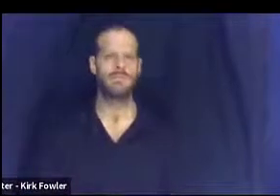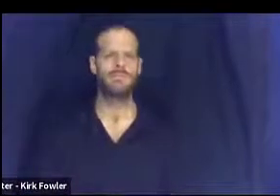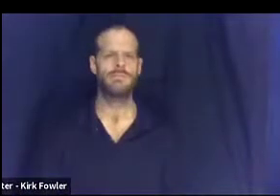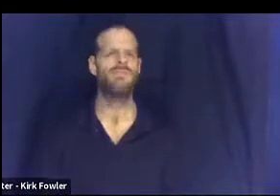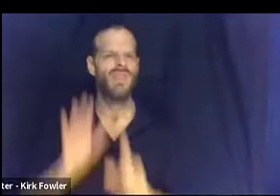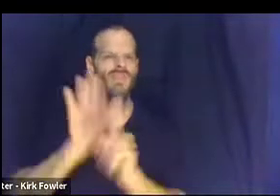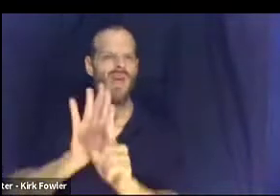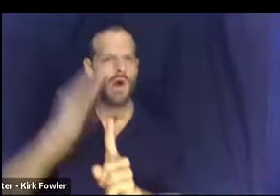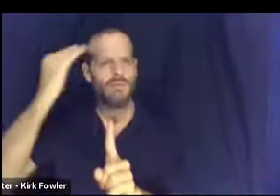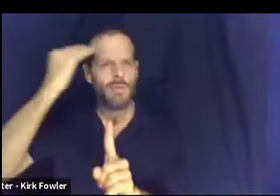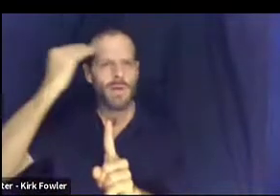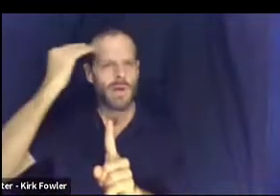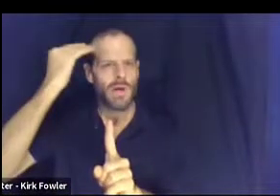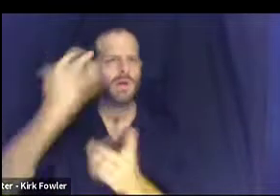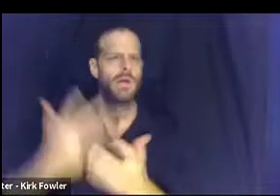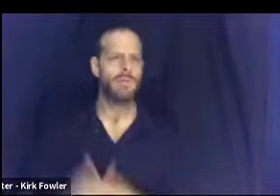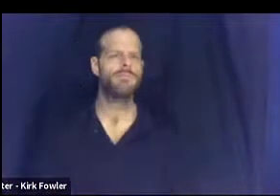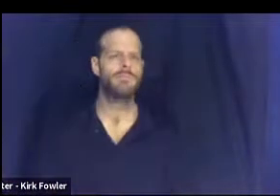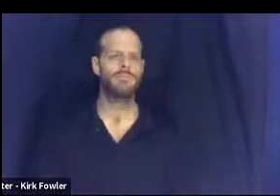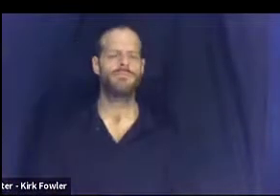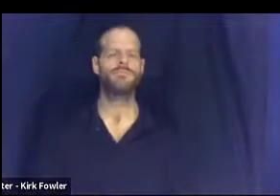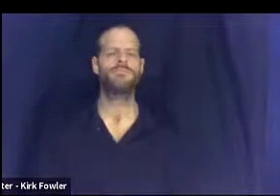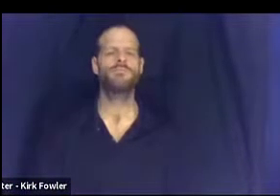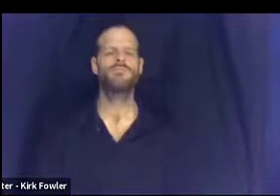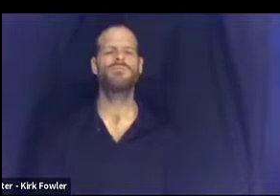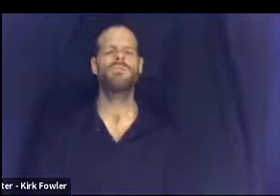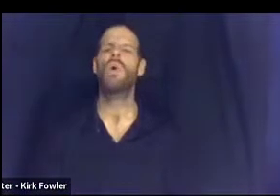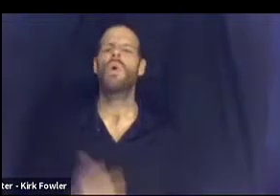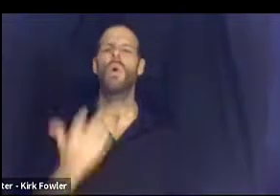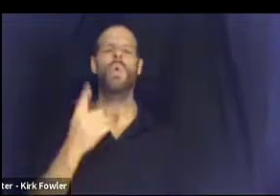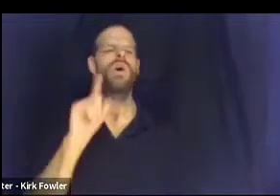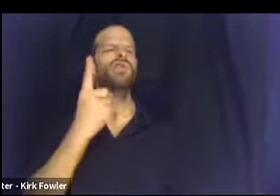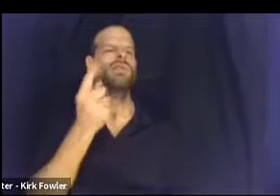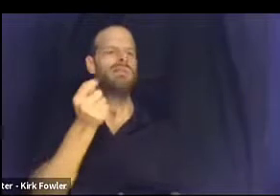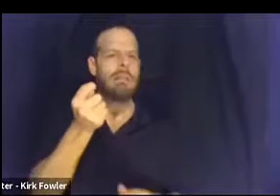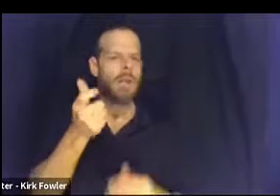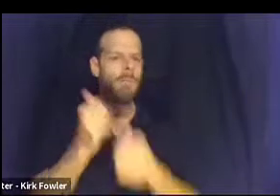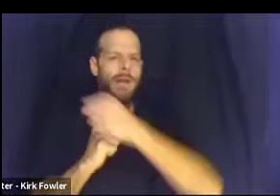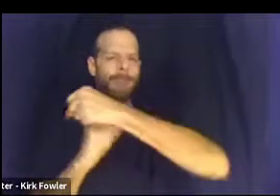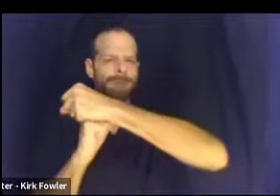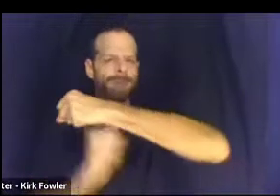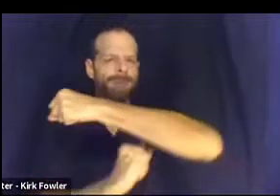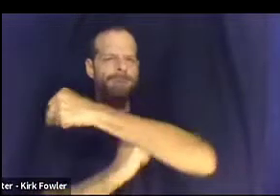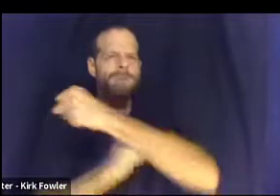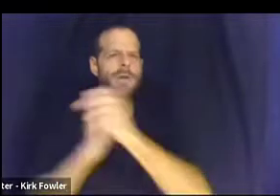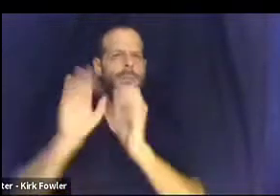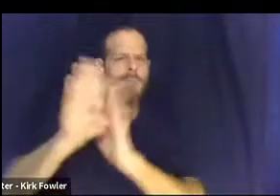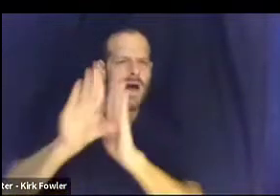So, that's just a little bit of sort of foundational background and we could spend a lot more time on that,